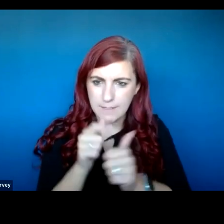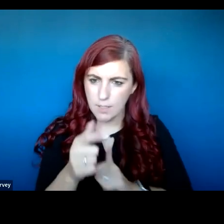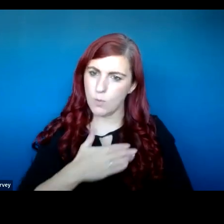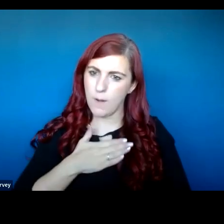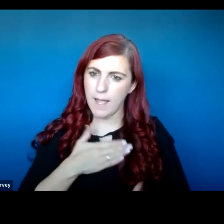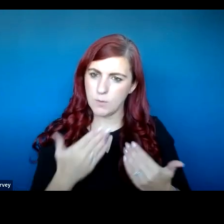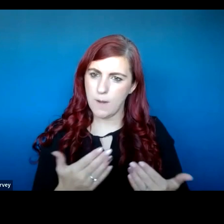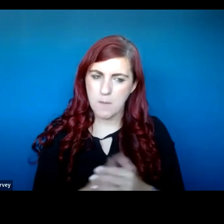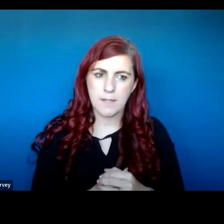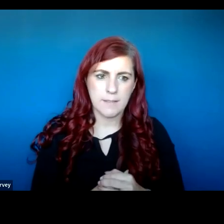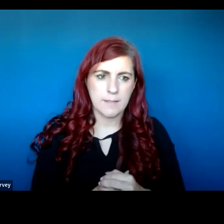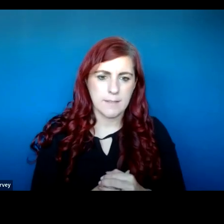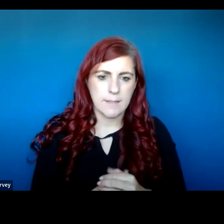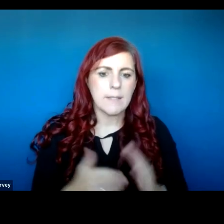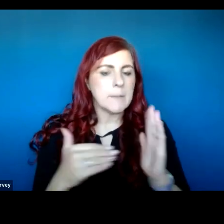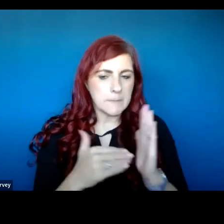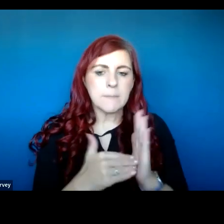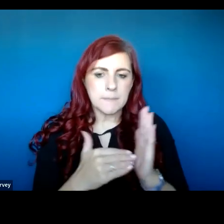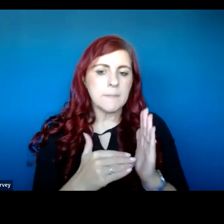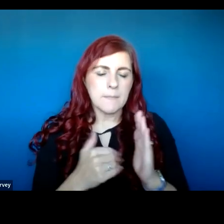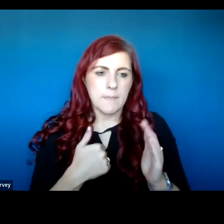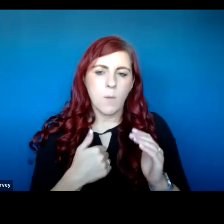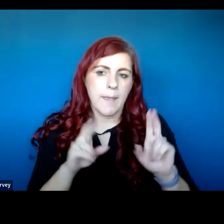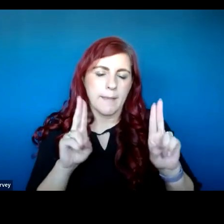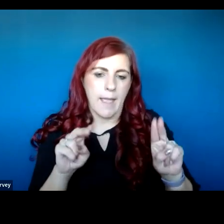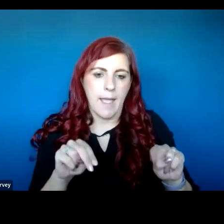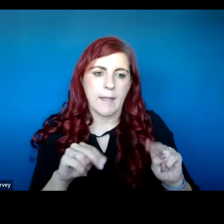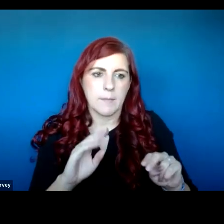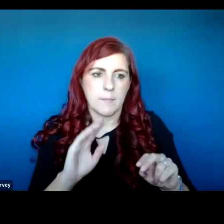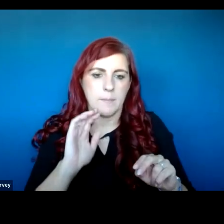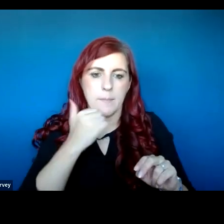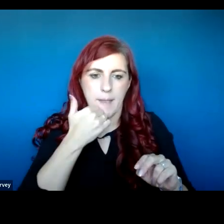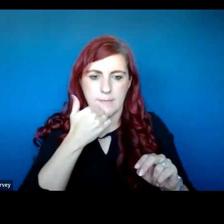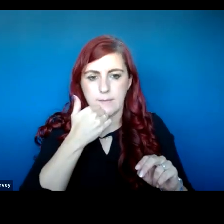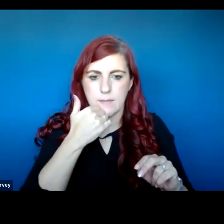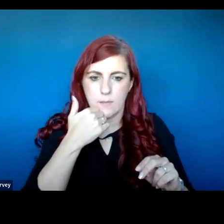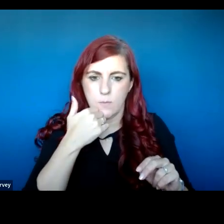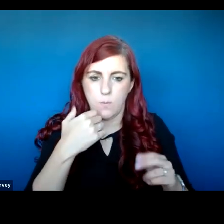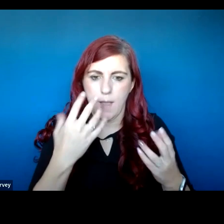Yeah we can, because we can do different types of clubs like drama clubs